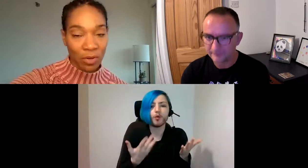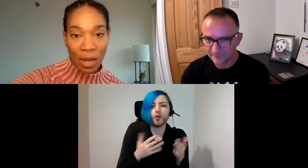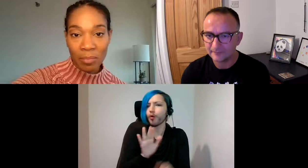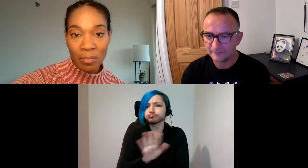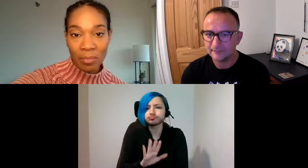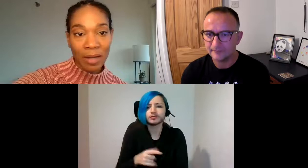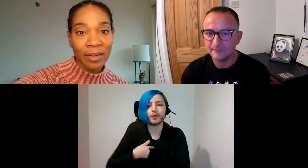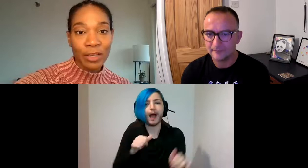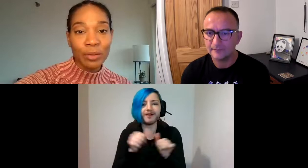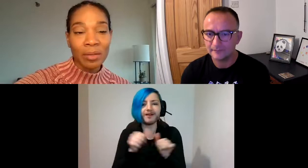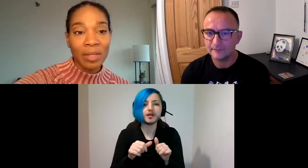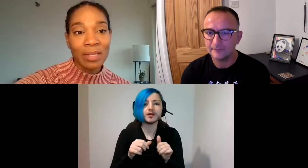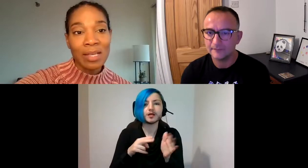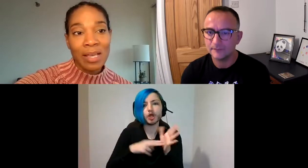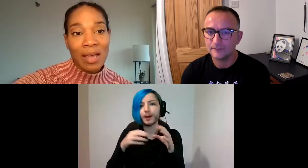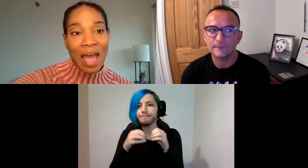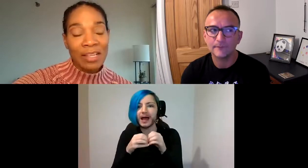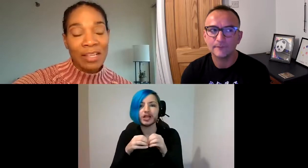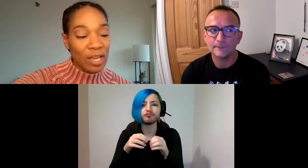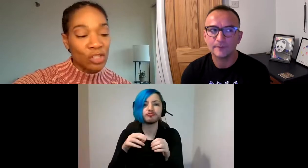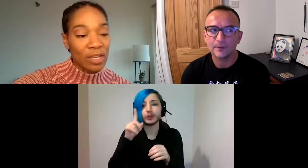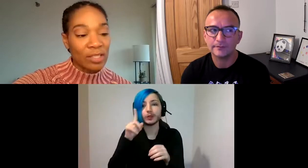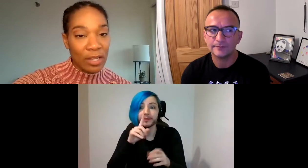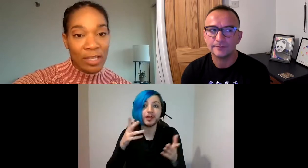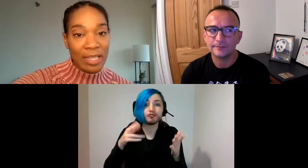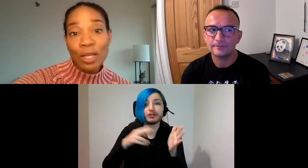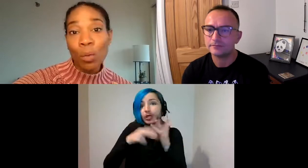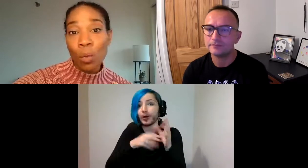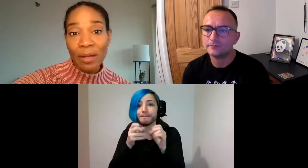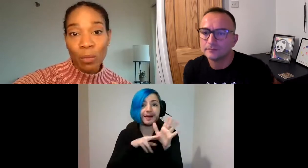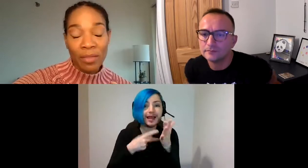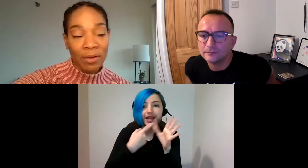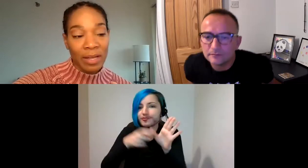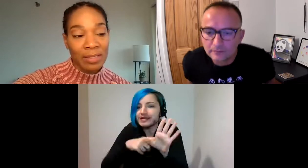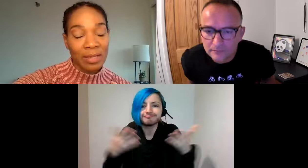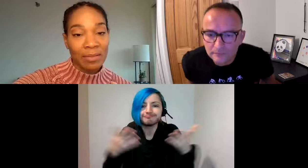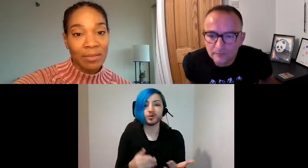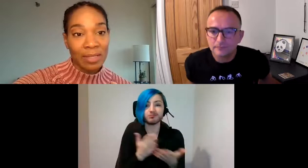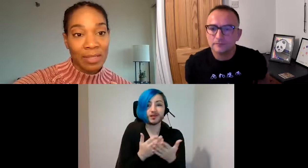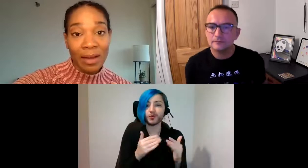it's the actual word of it, its equal wait for tat